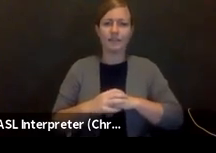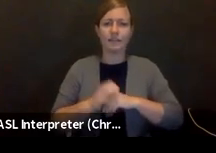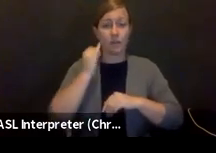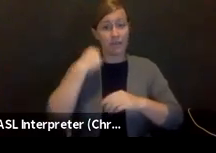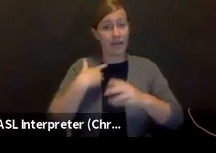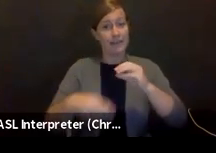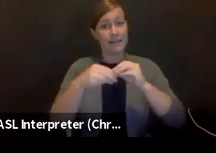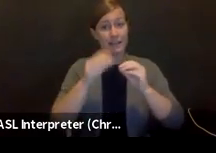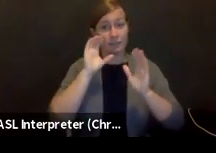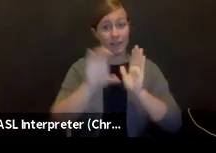Let's see, I have some